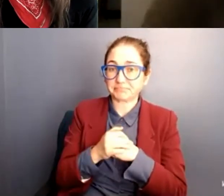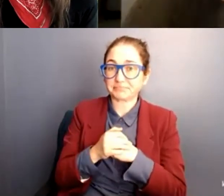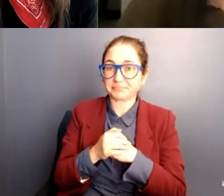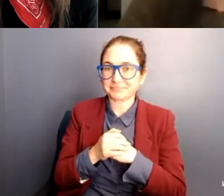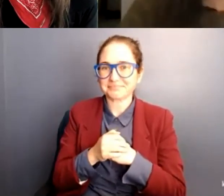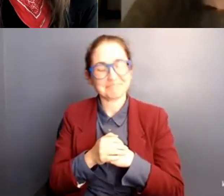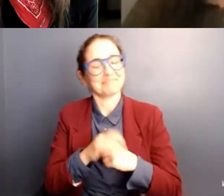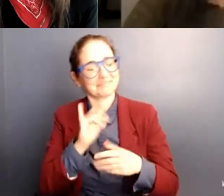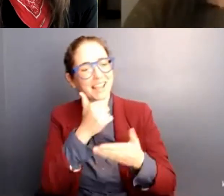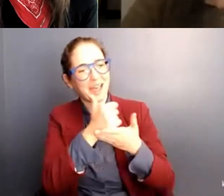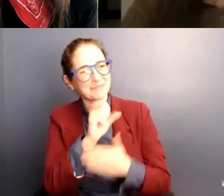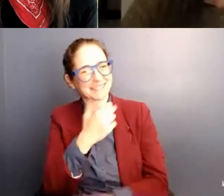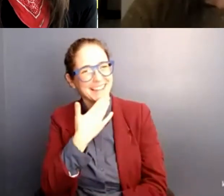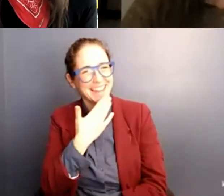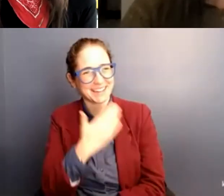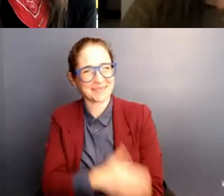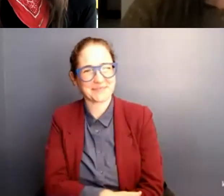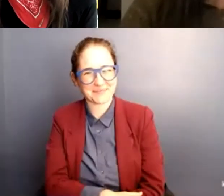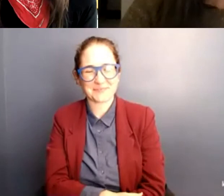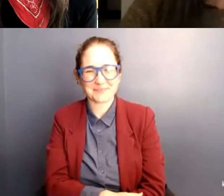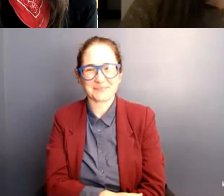that's about to happen. Yeah. That's helpful. Thank you.